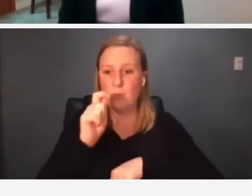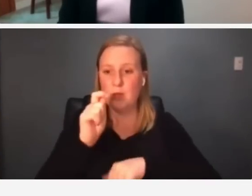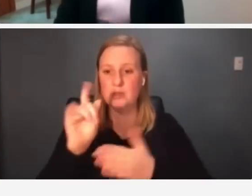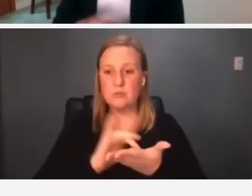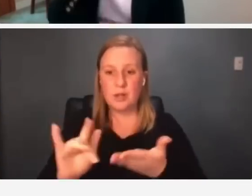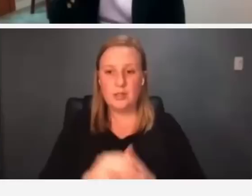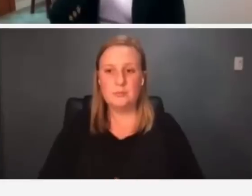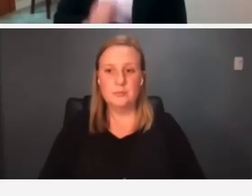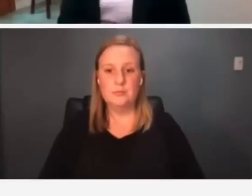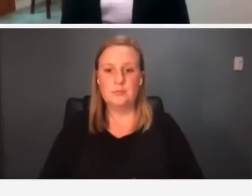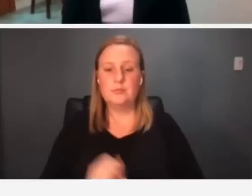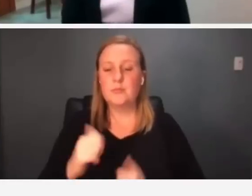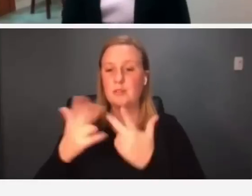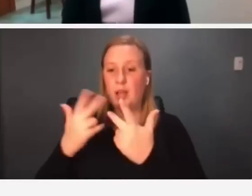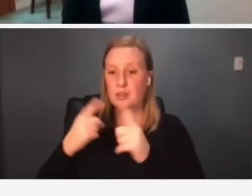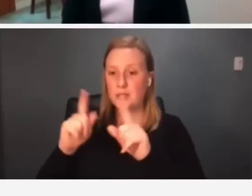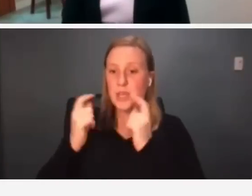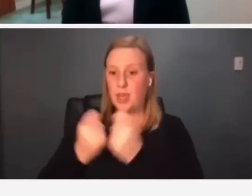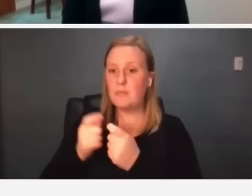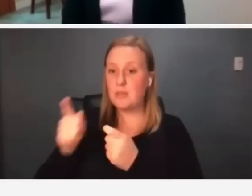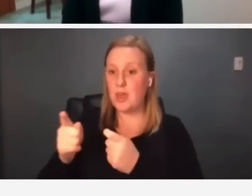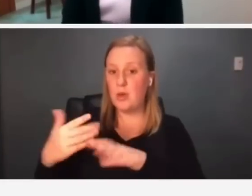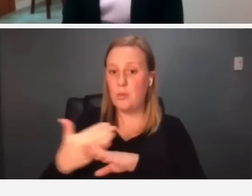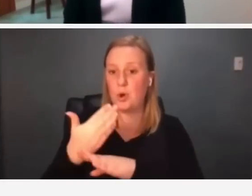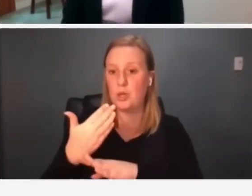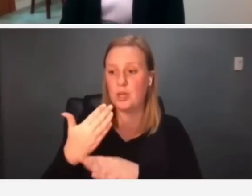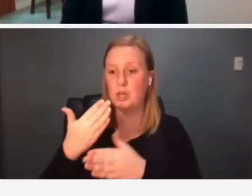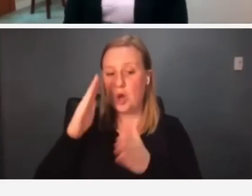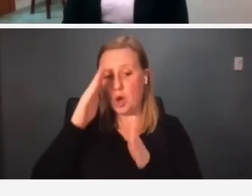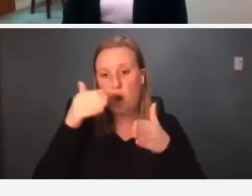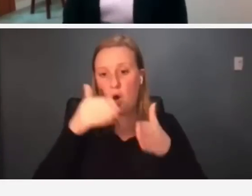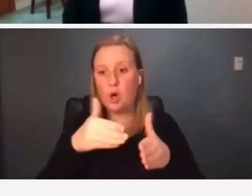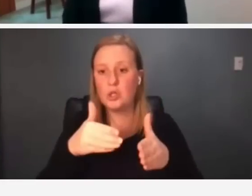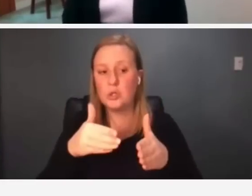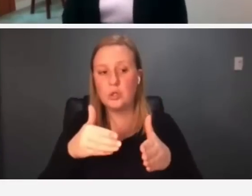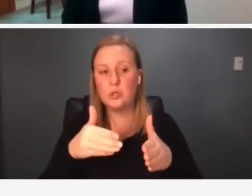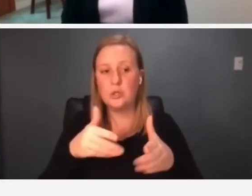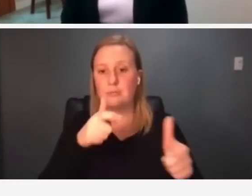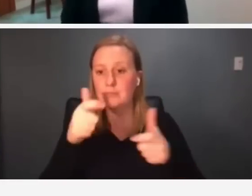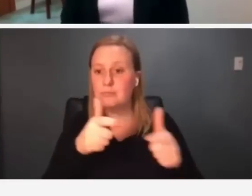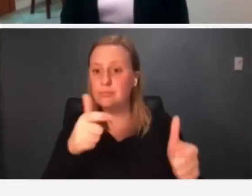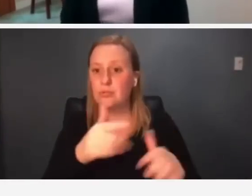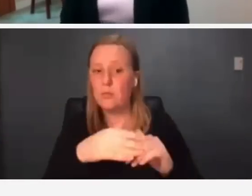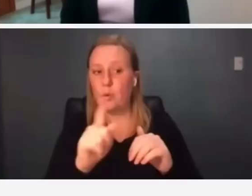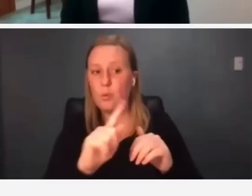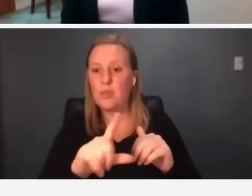There is another team that's working on prudential regulation and it will be something that